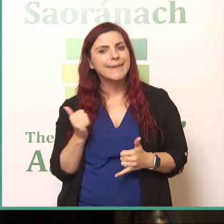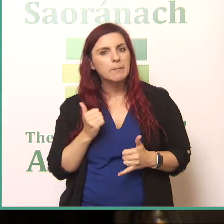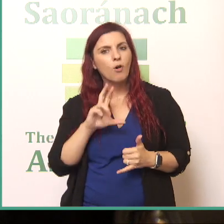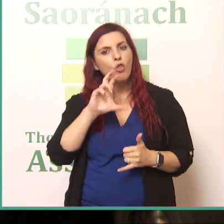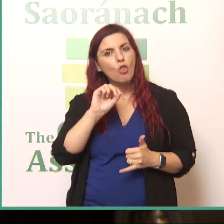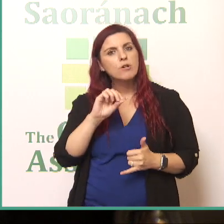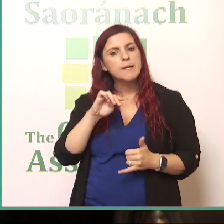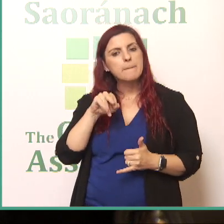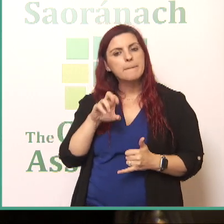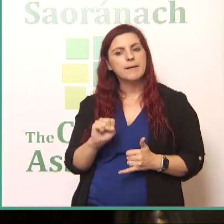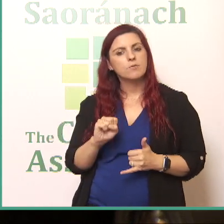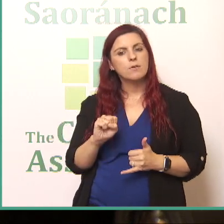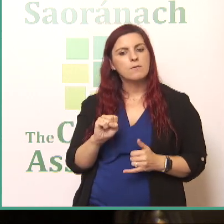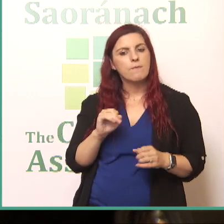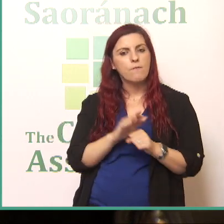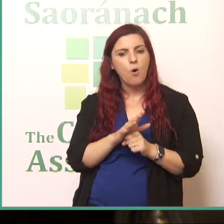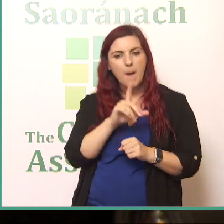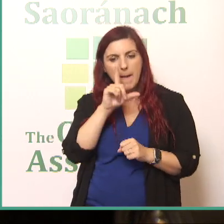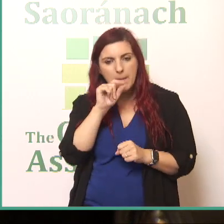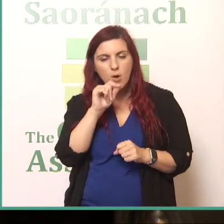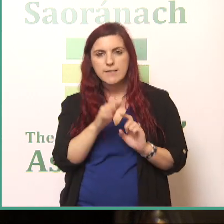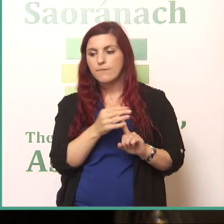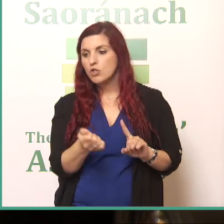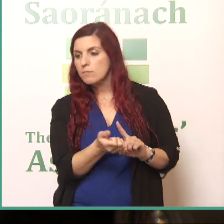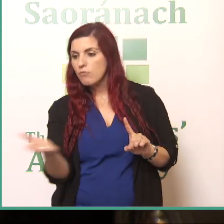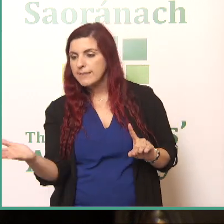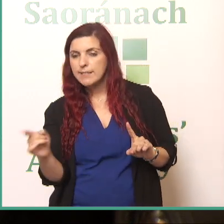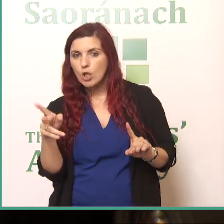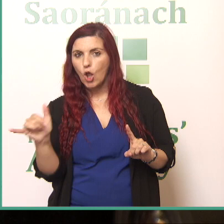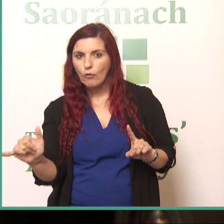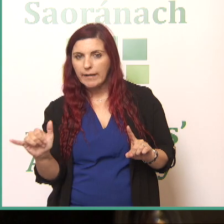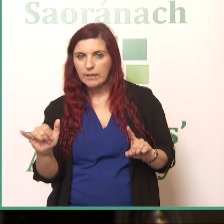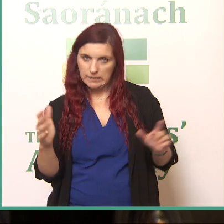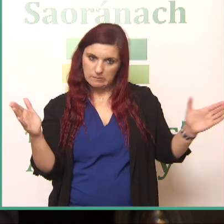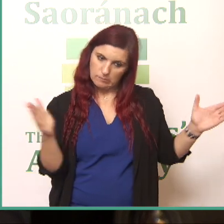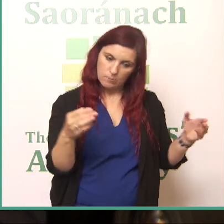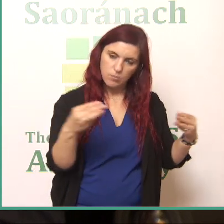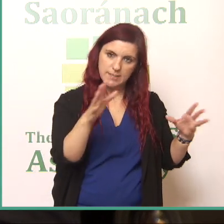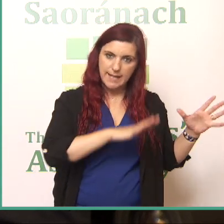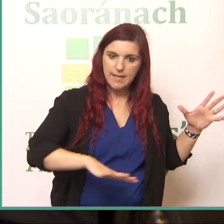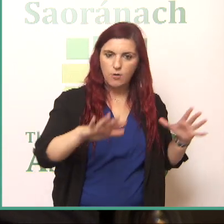vulnerable areas when we were spreading story number two asylus pet would feel